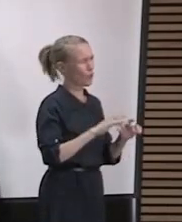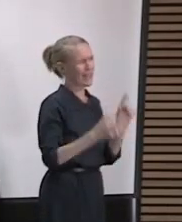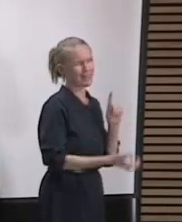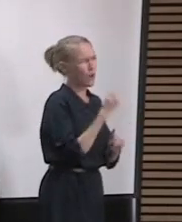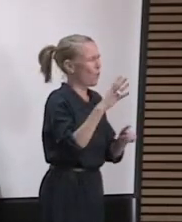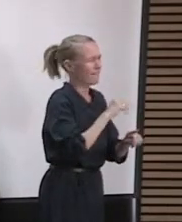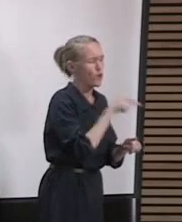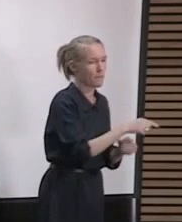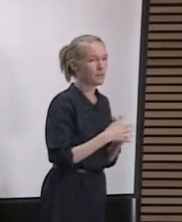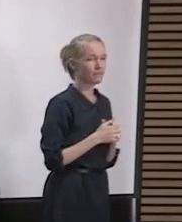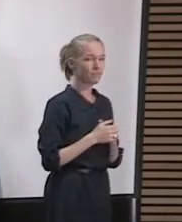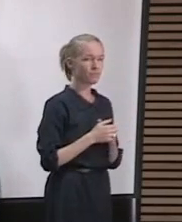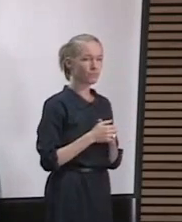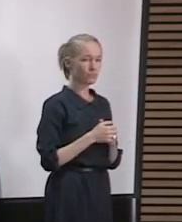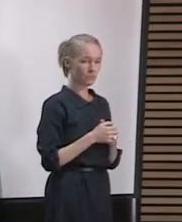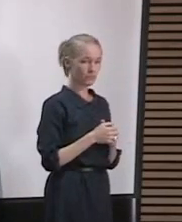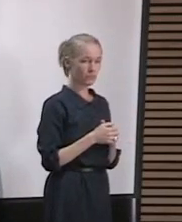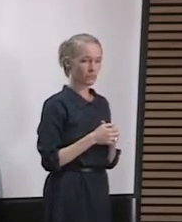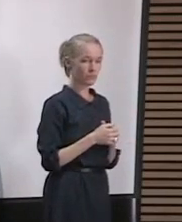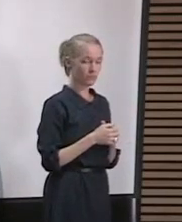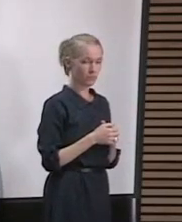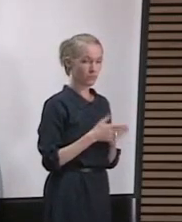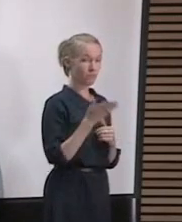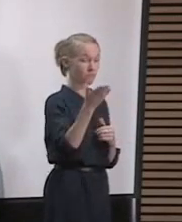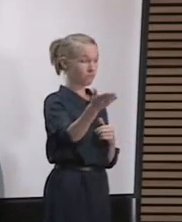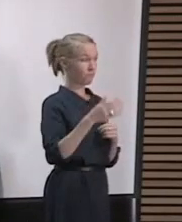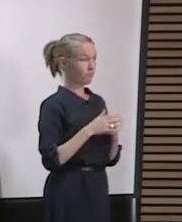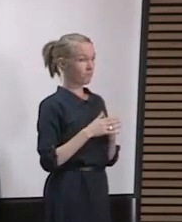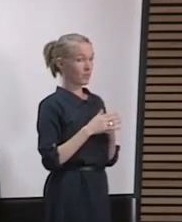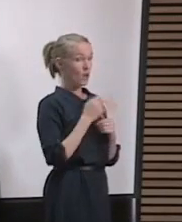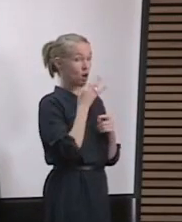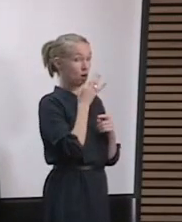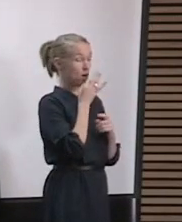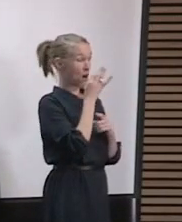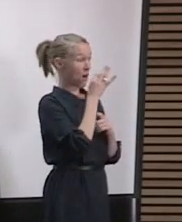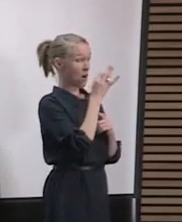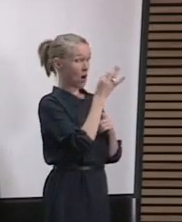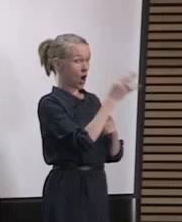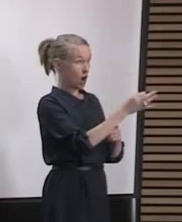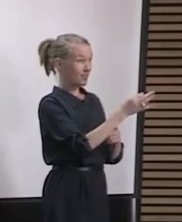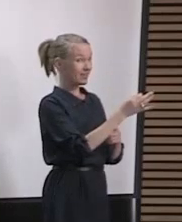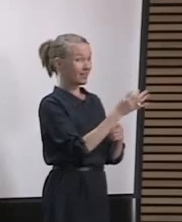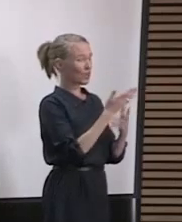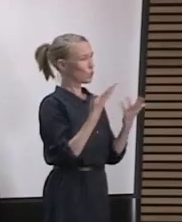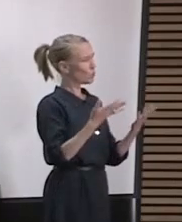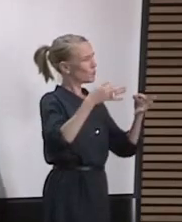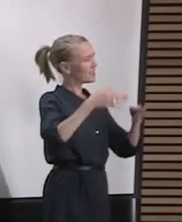that we've gotten everyone. PM just on doubling of Defence Force personnel at quarantine and